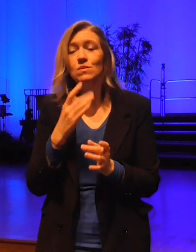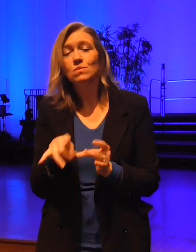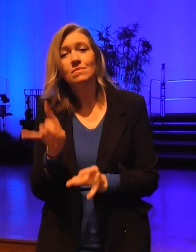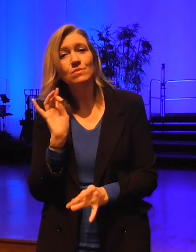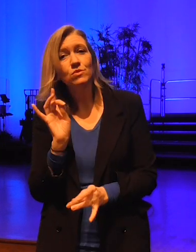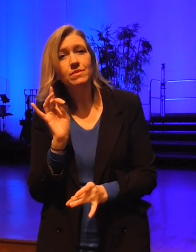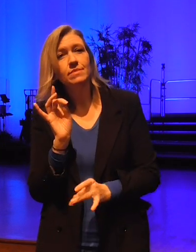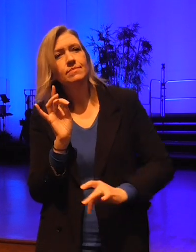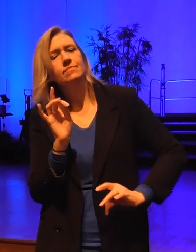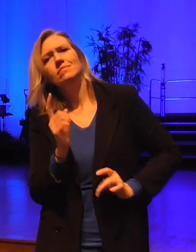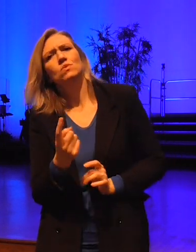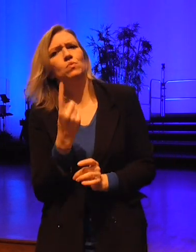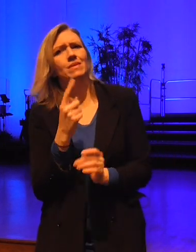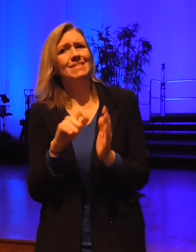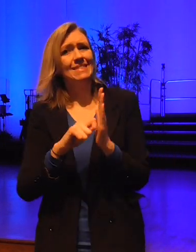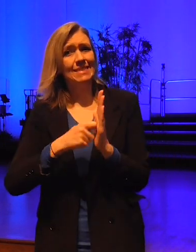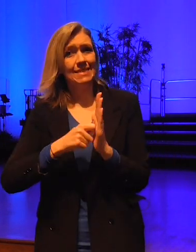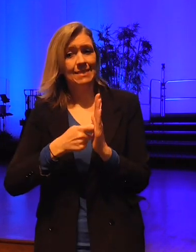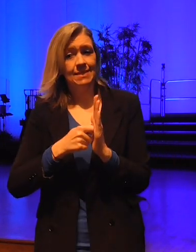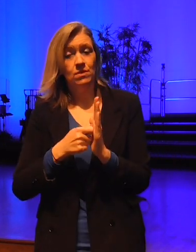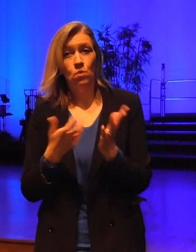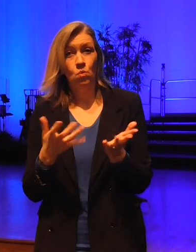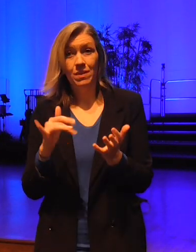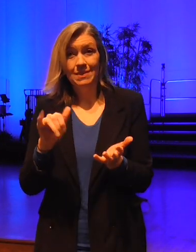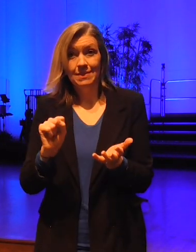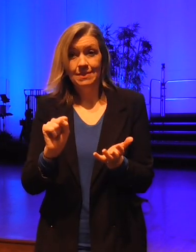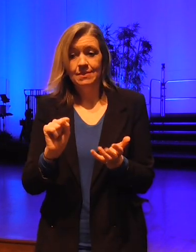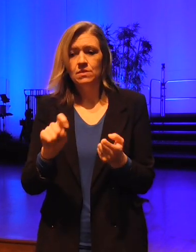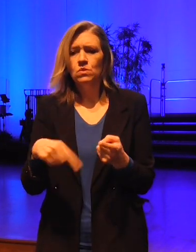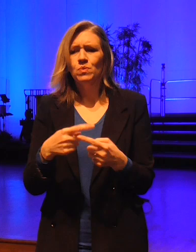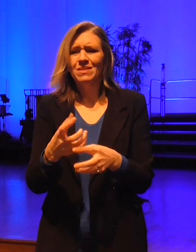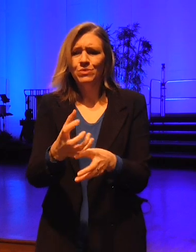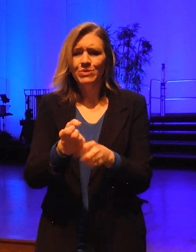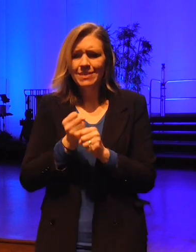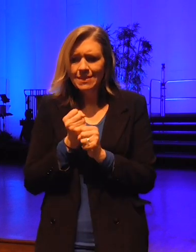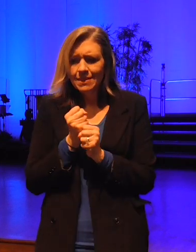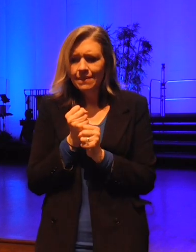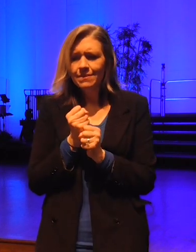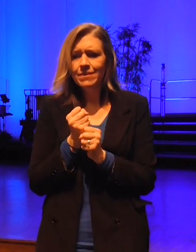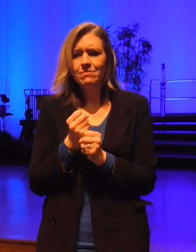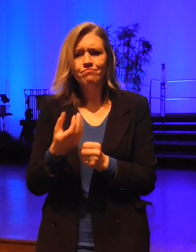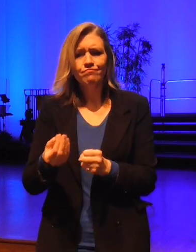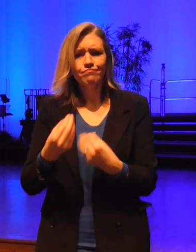the keys to what is is when we receive something good in our lives one if we don't celebrate it